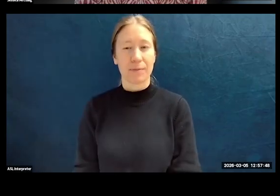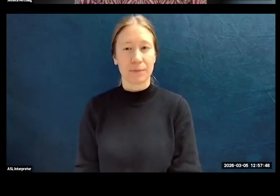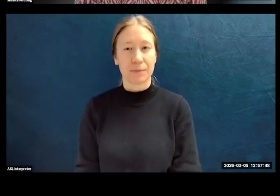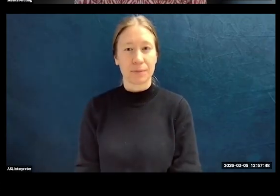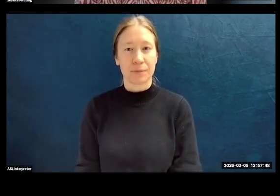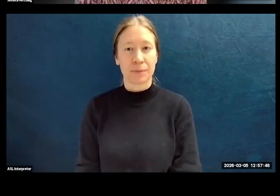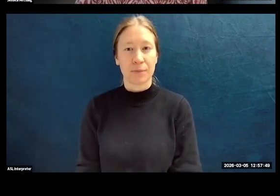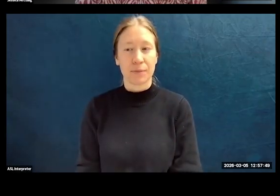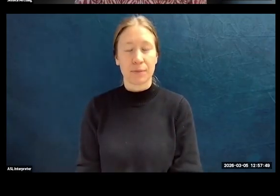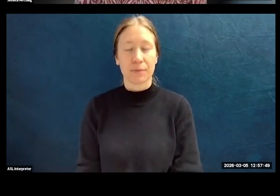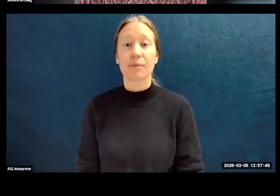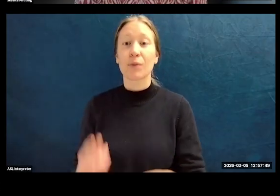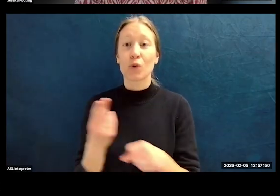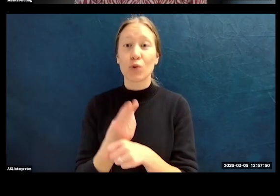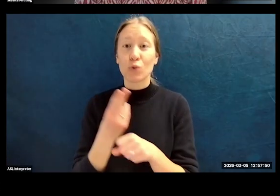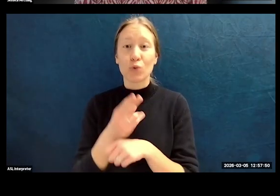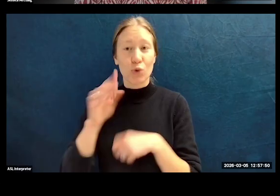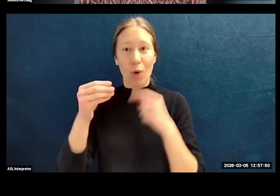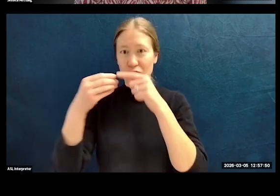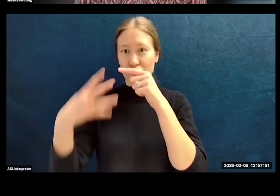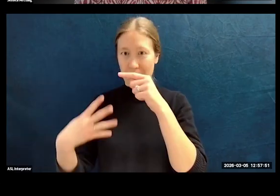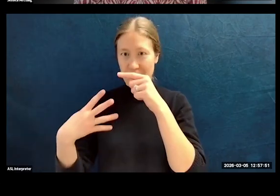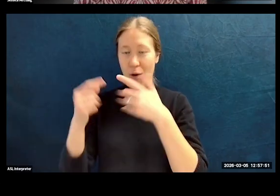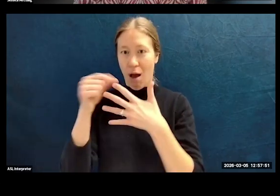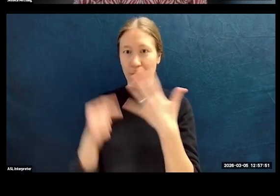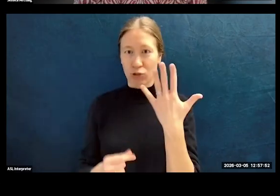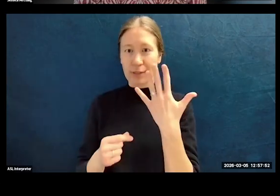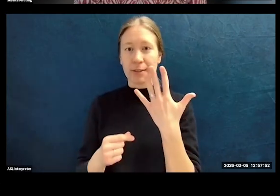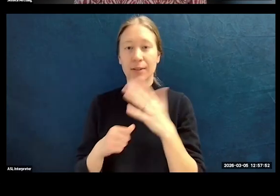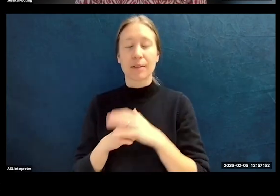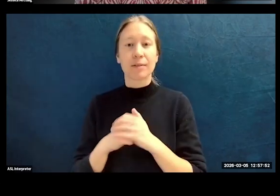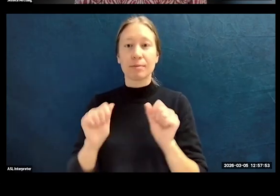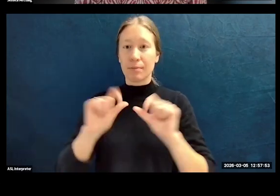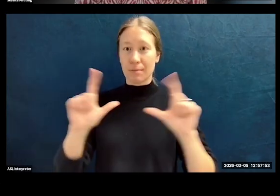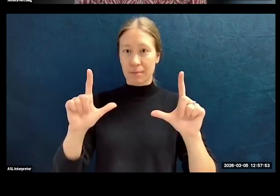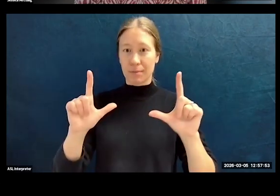Use the dropdown menu inside the New Tag dialogue box to select the document tag type.